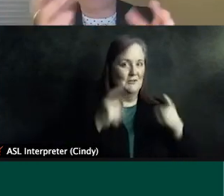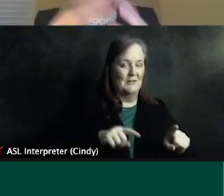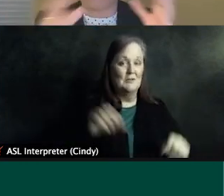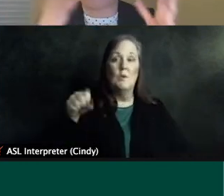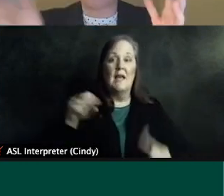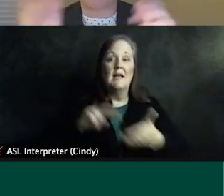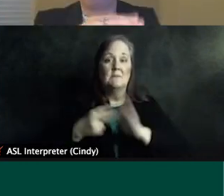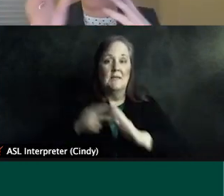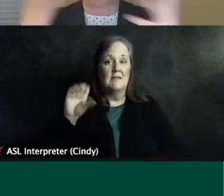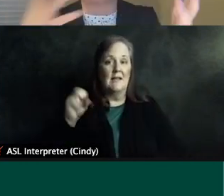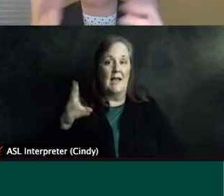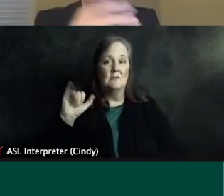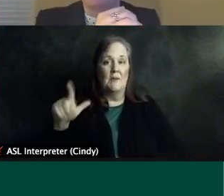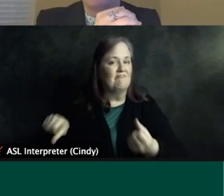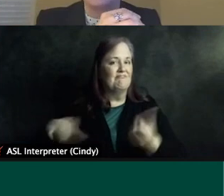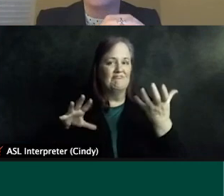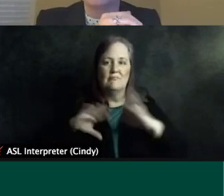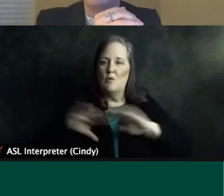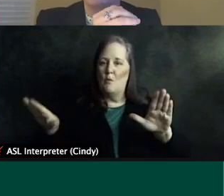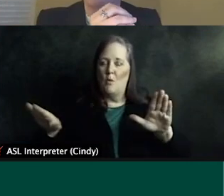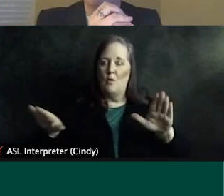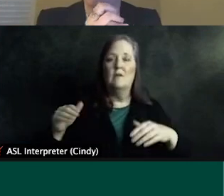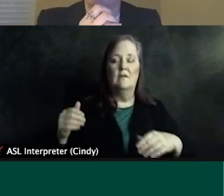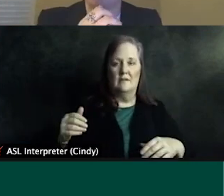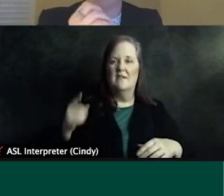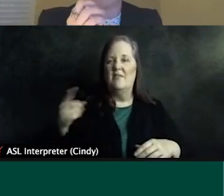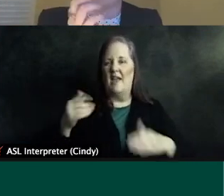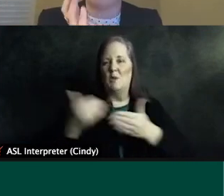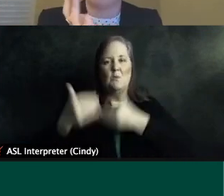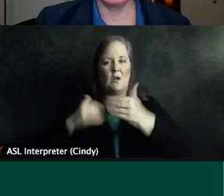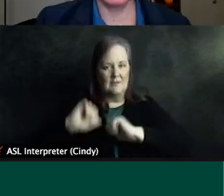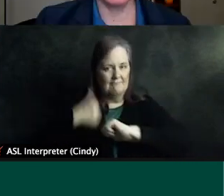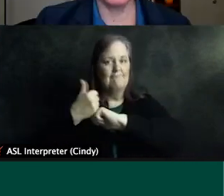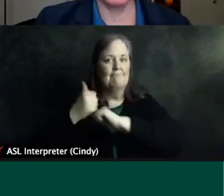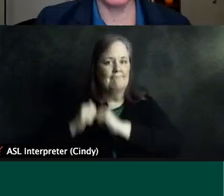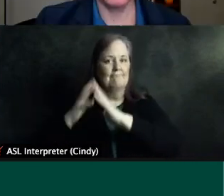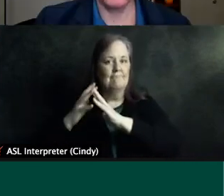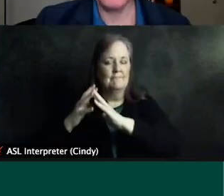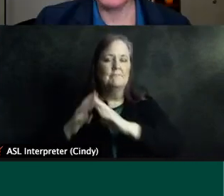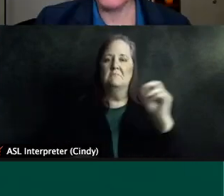They could use multiple, like multiple ones if they wanted to. Okay. Wonderful.